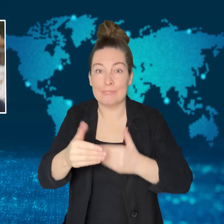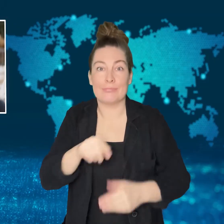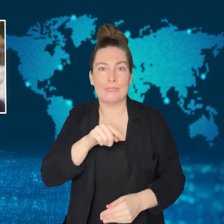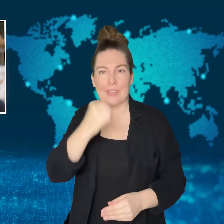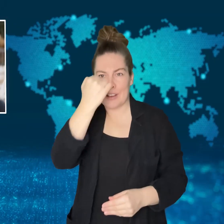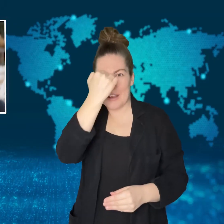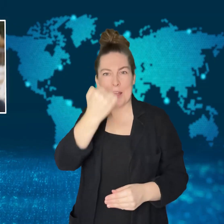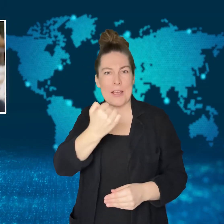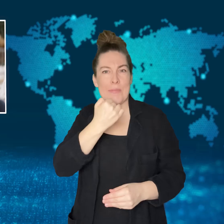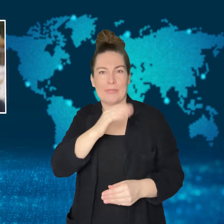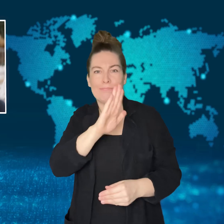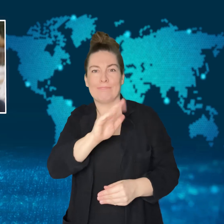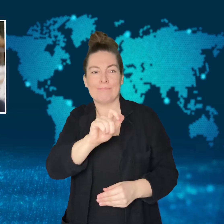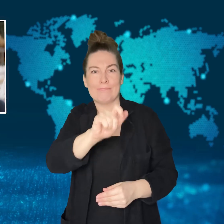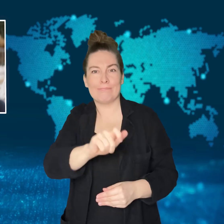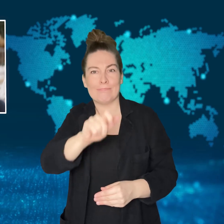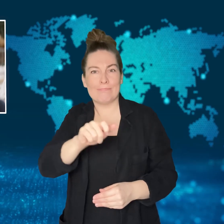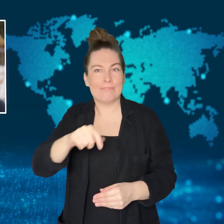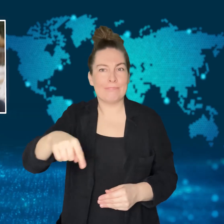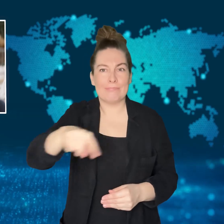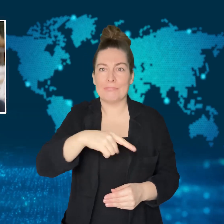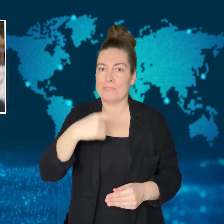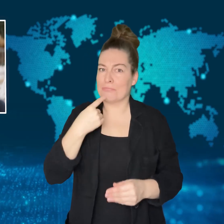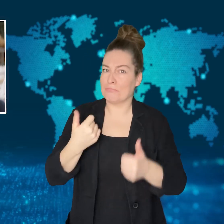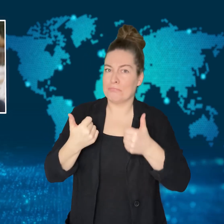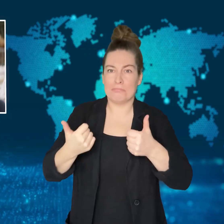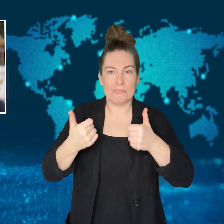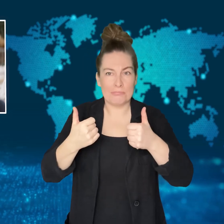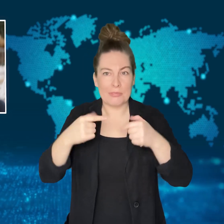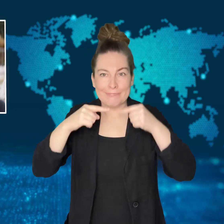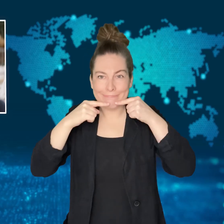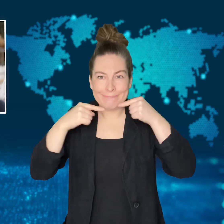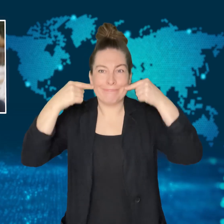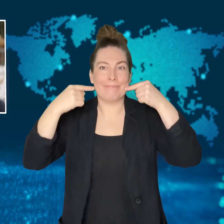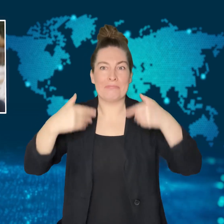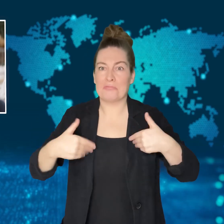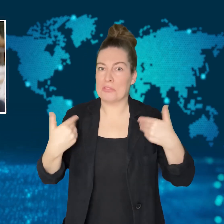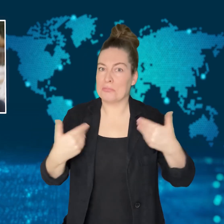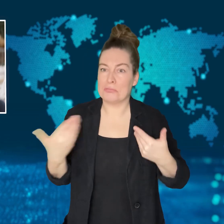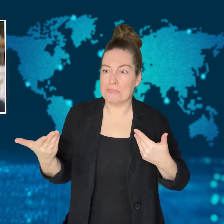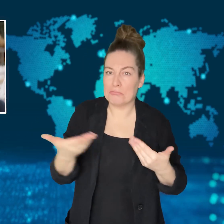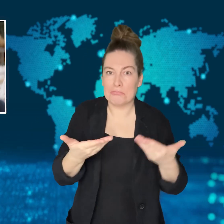Israel says there has been progress as well,